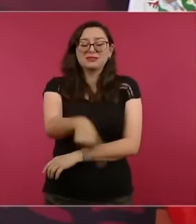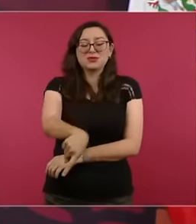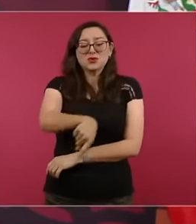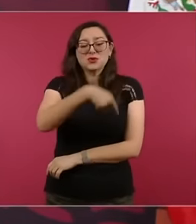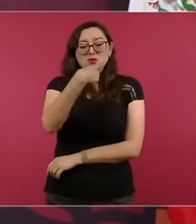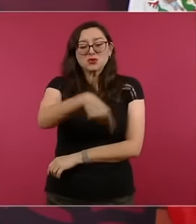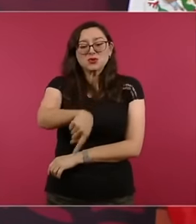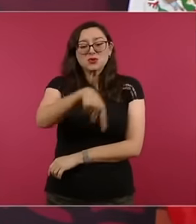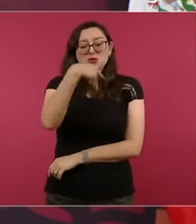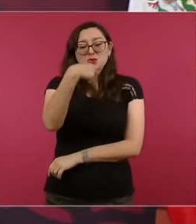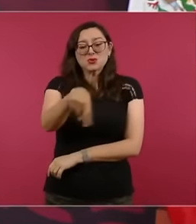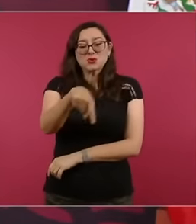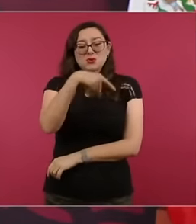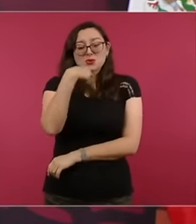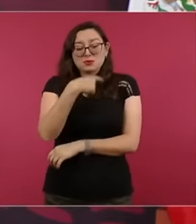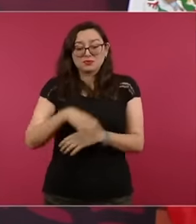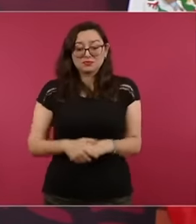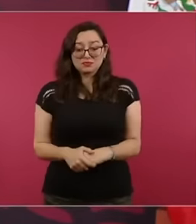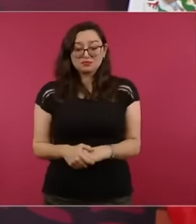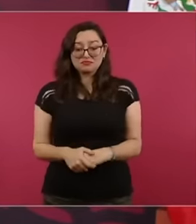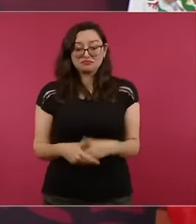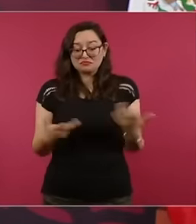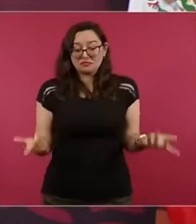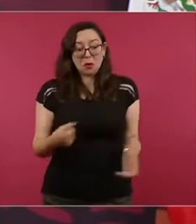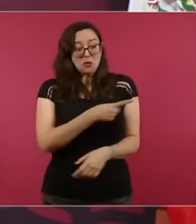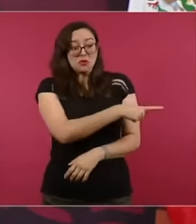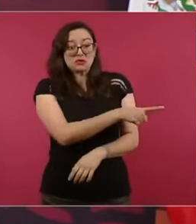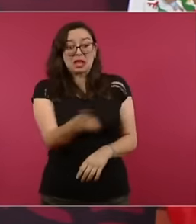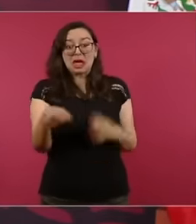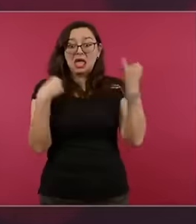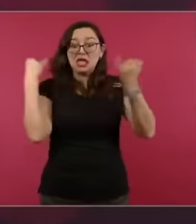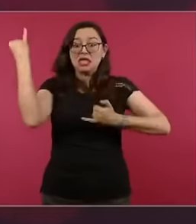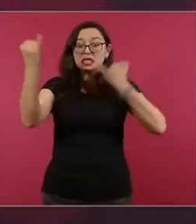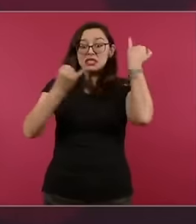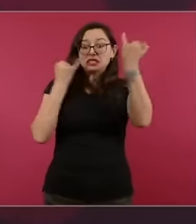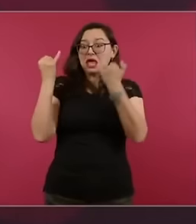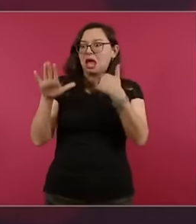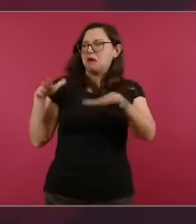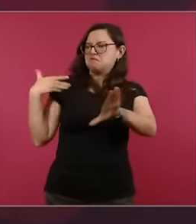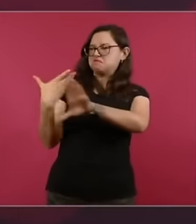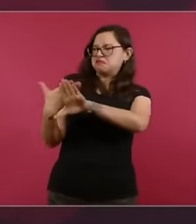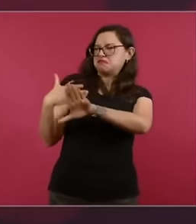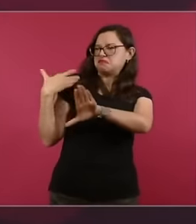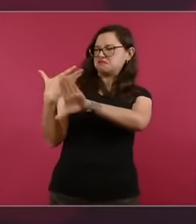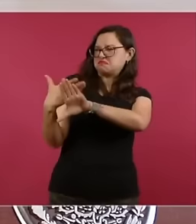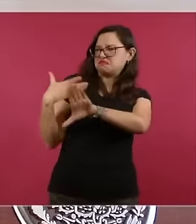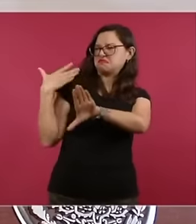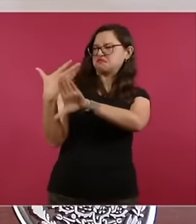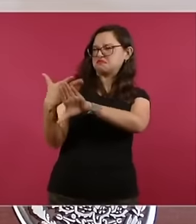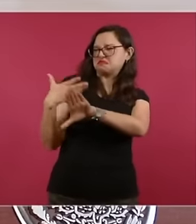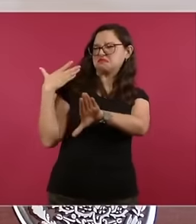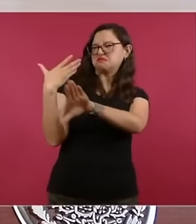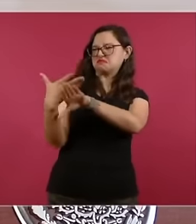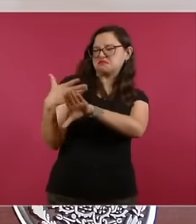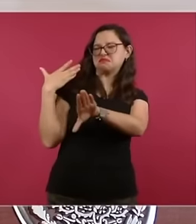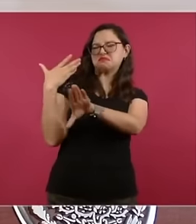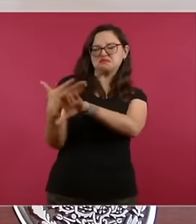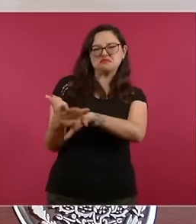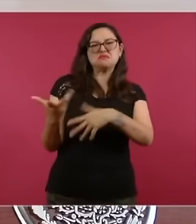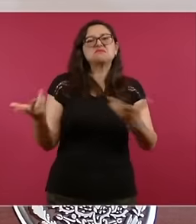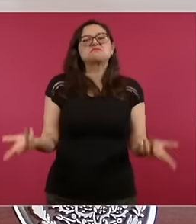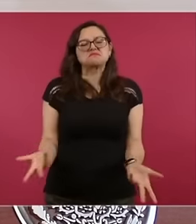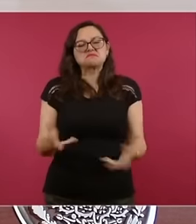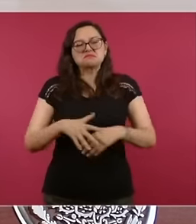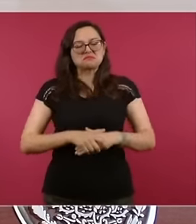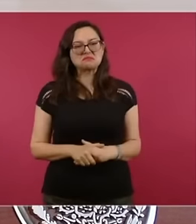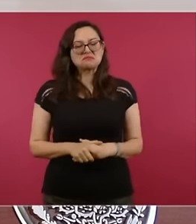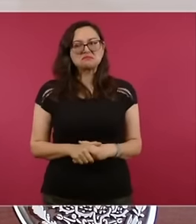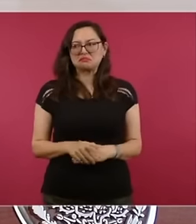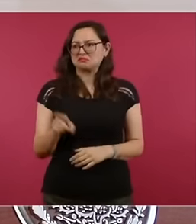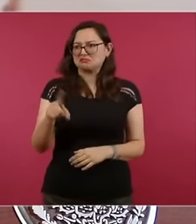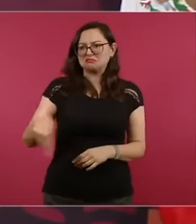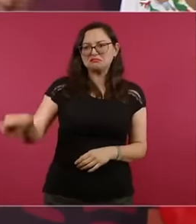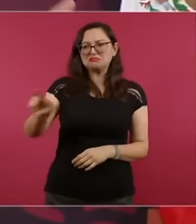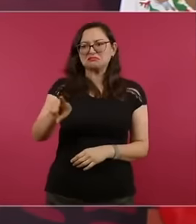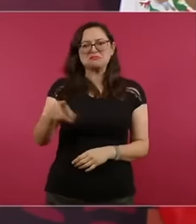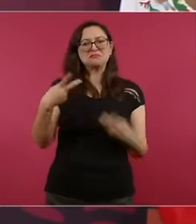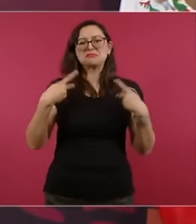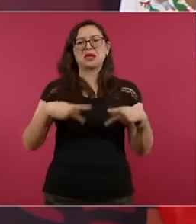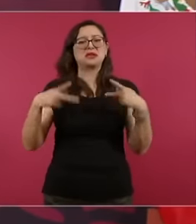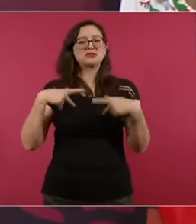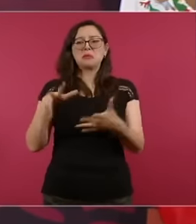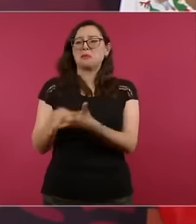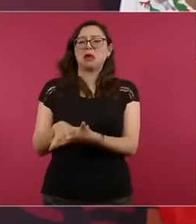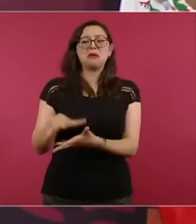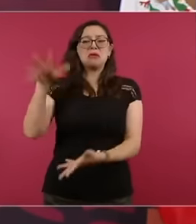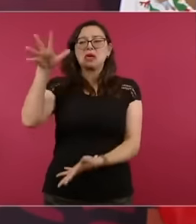despite the process and Televisa and Azteca and the reform? and of the universal because the people are